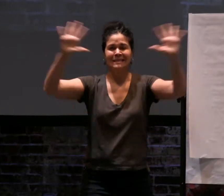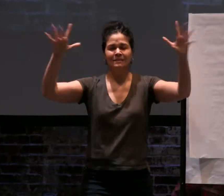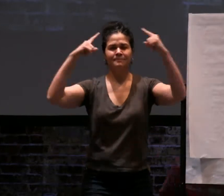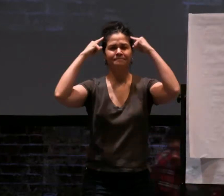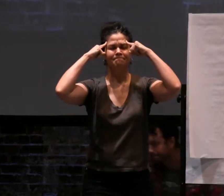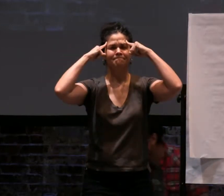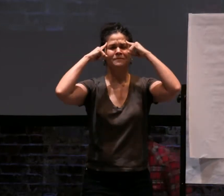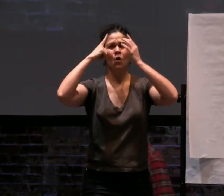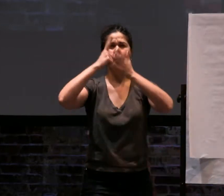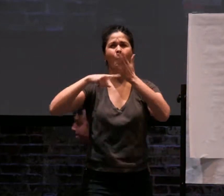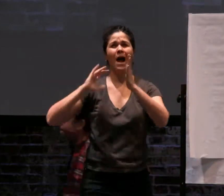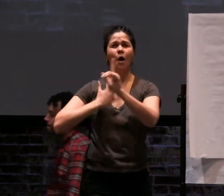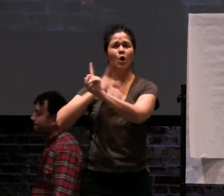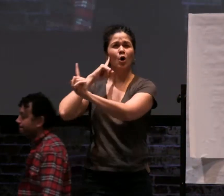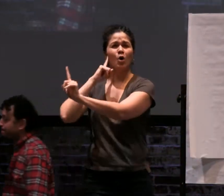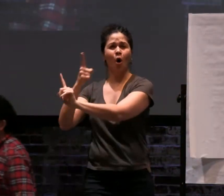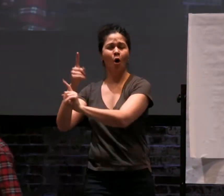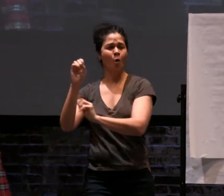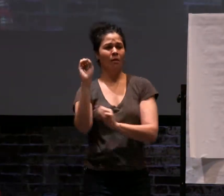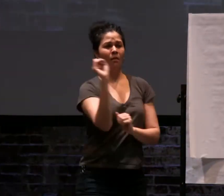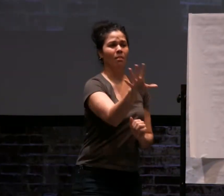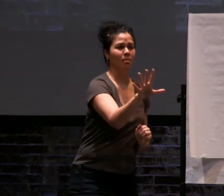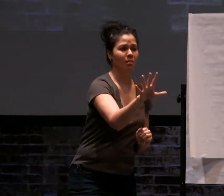They were very well done.